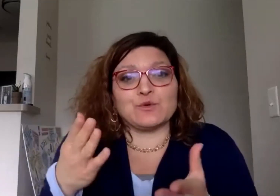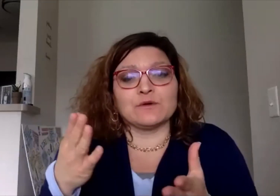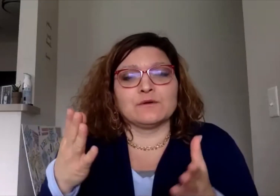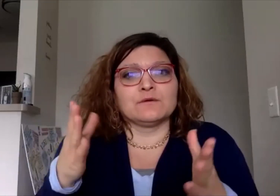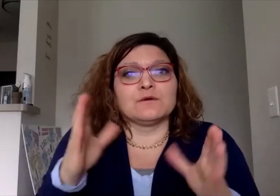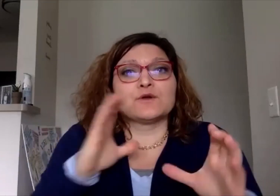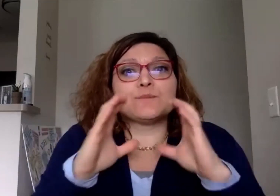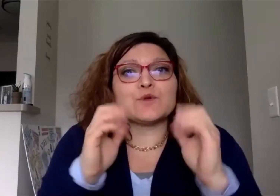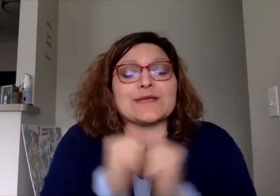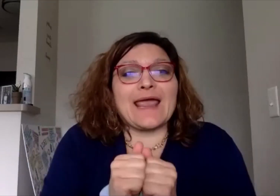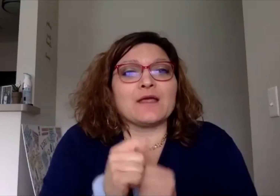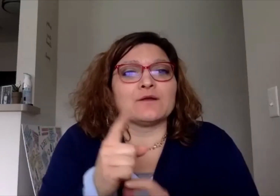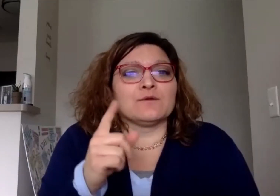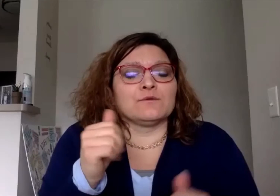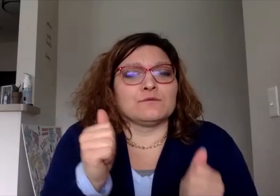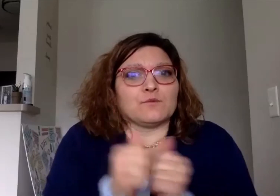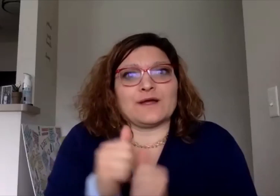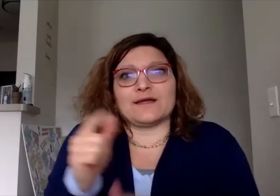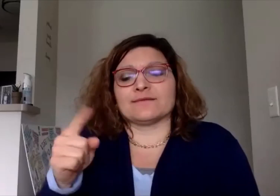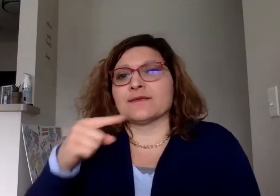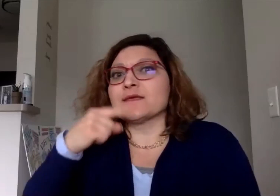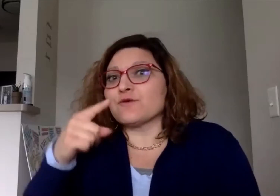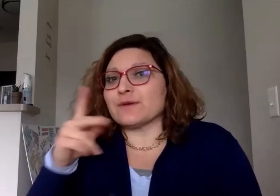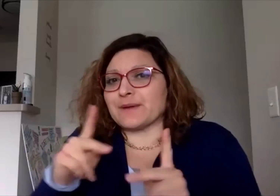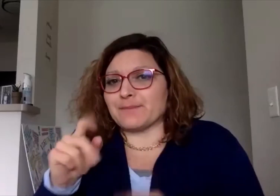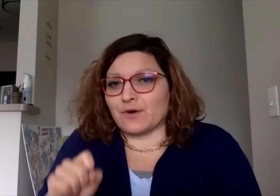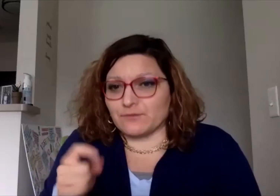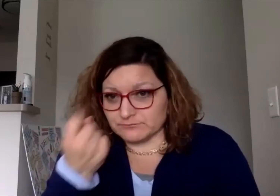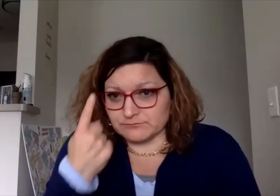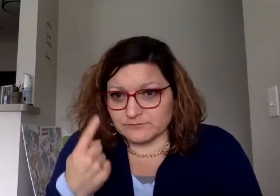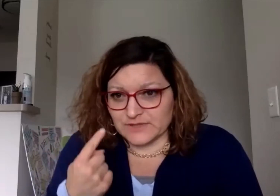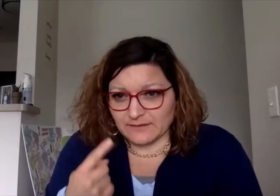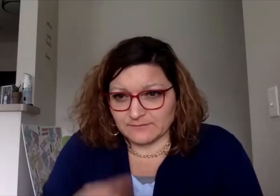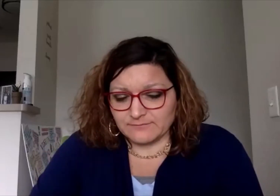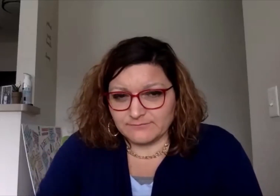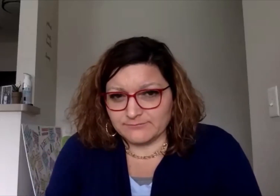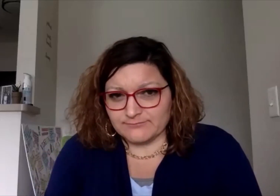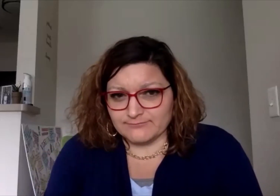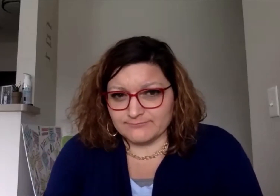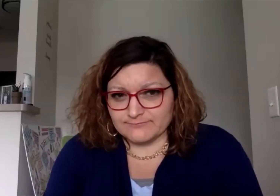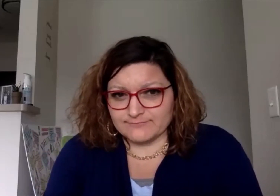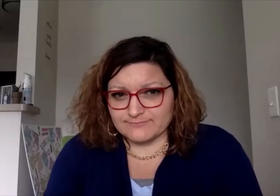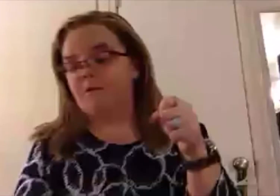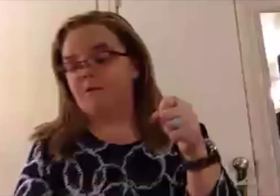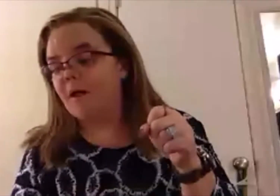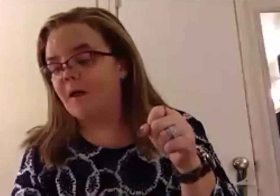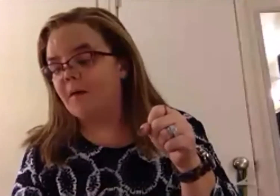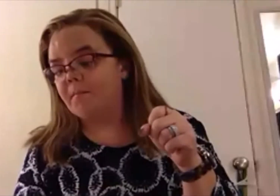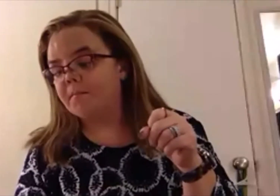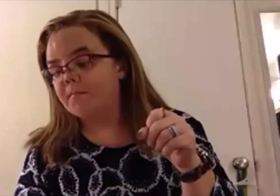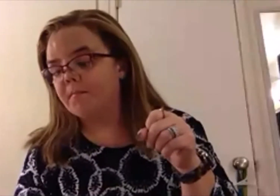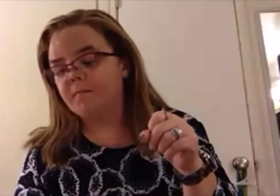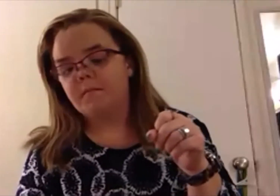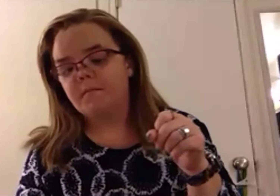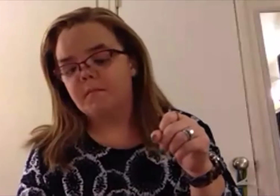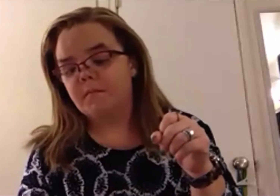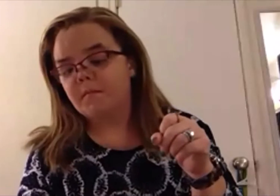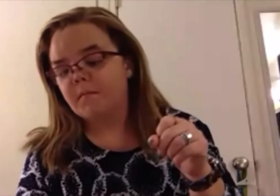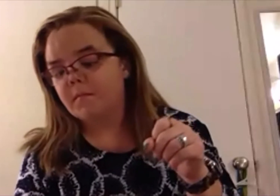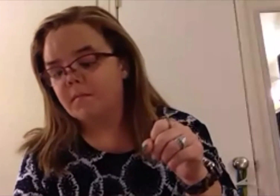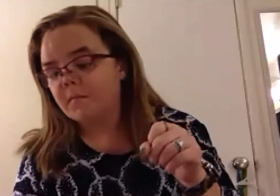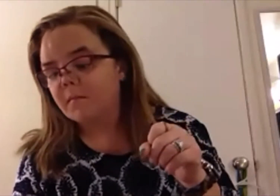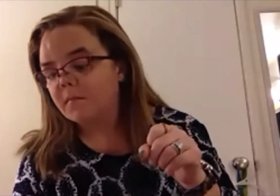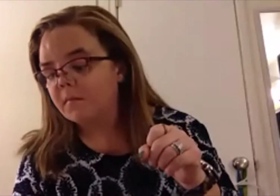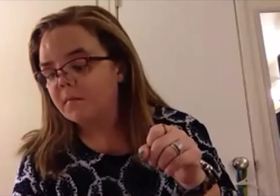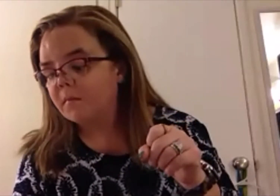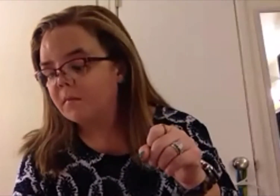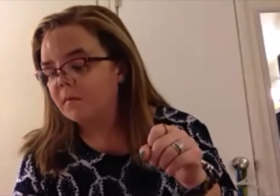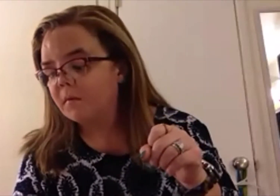being trained to communicate with hearing people? Yes um